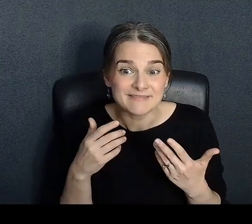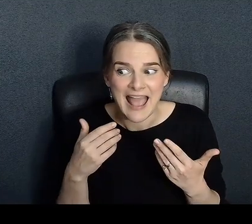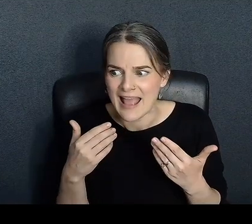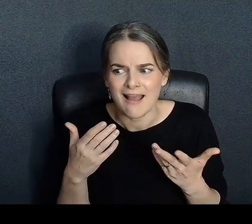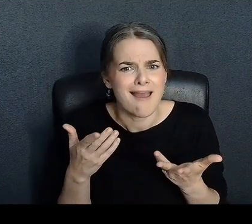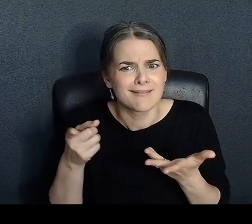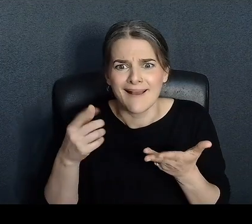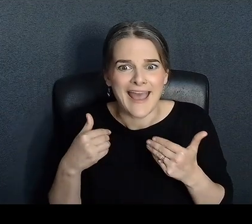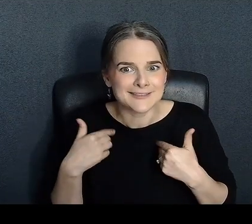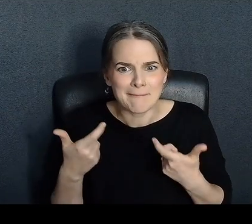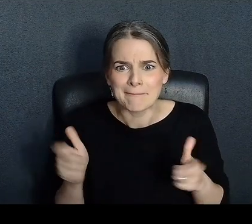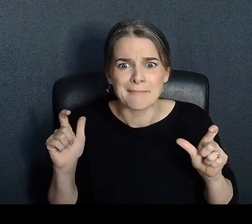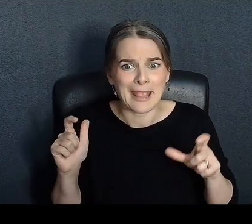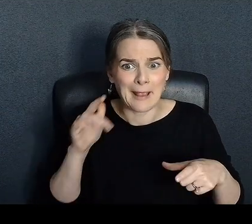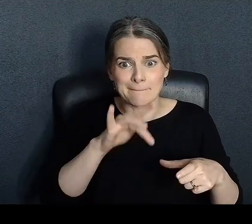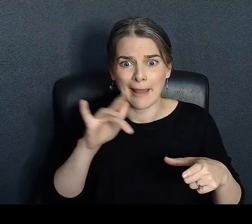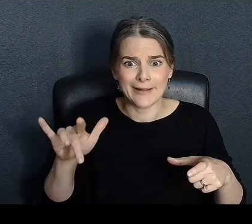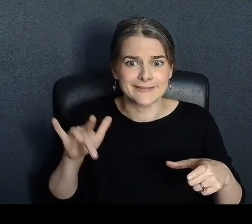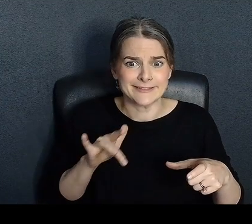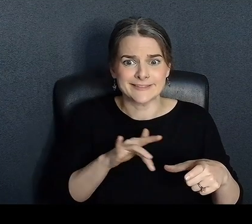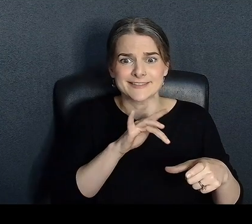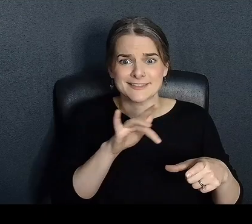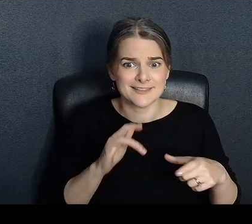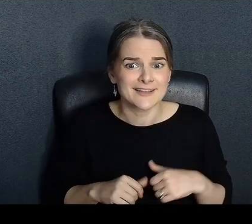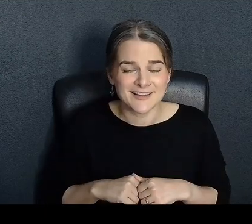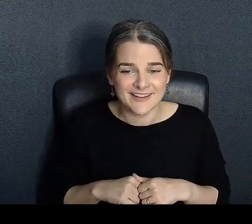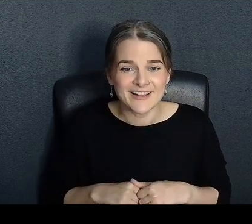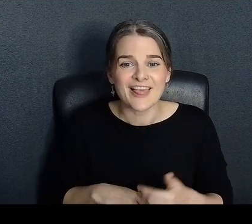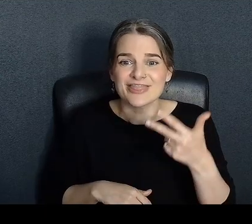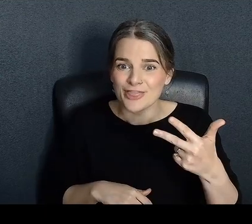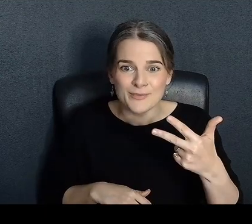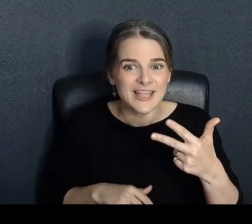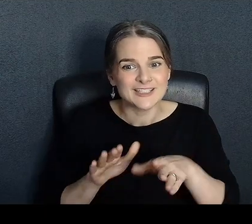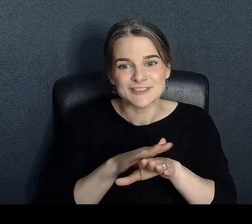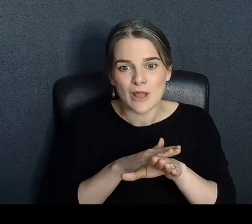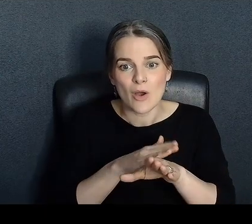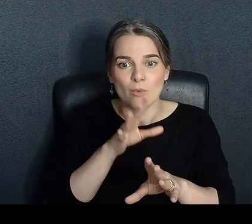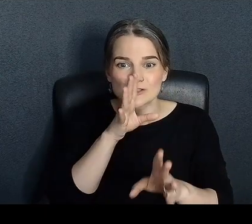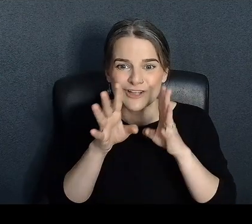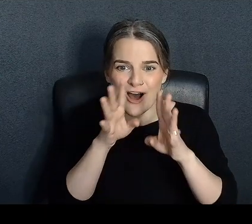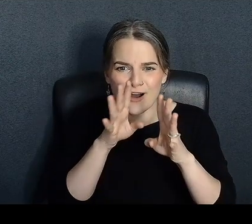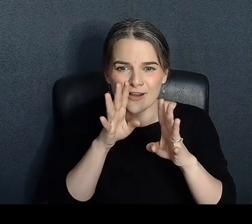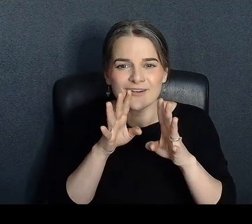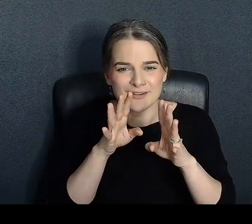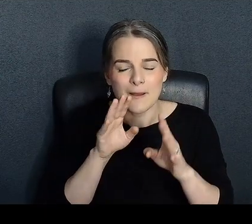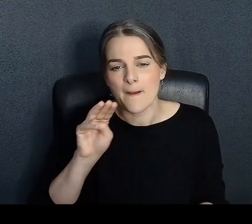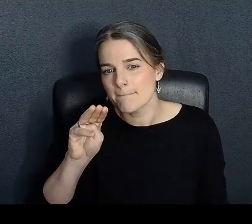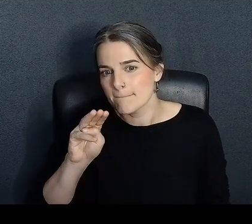And you also have three slow talk modes. So if you can't understand the message,